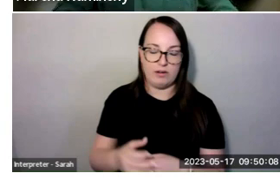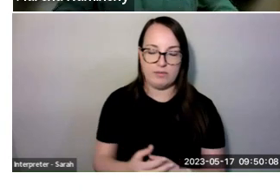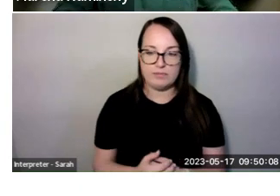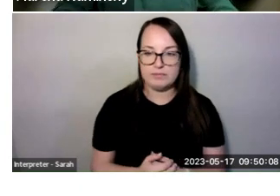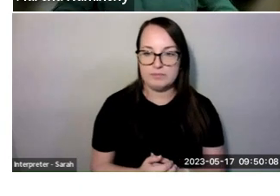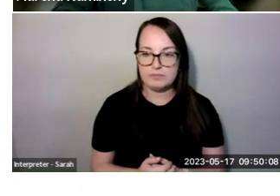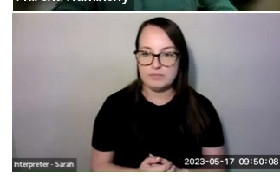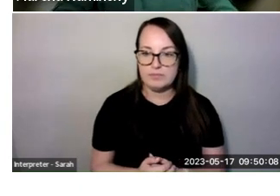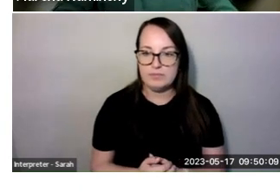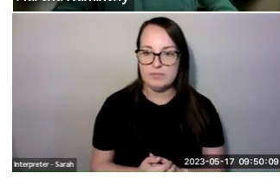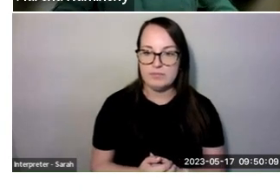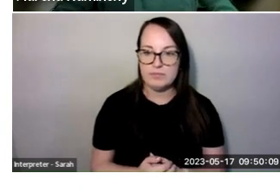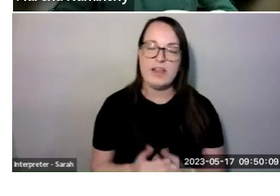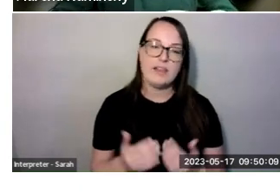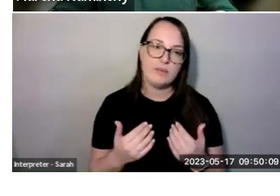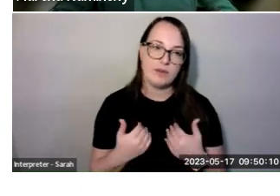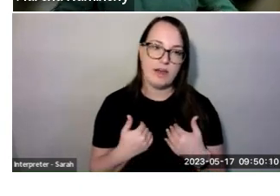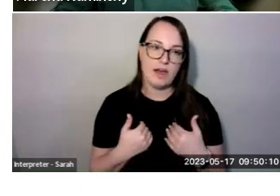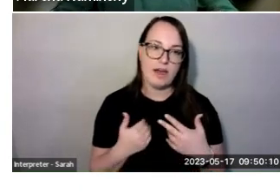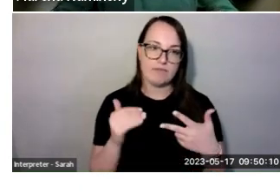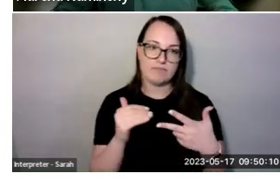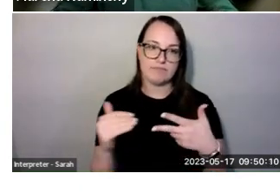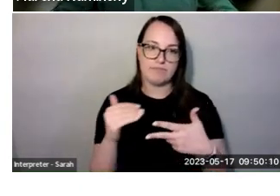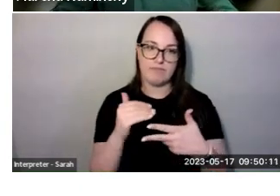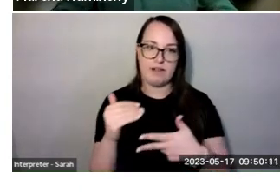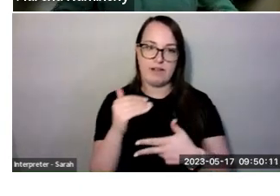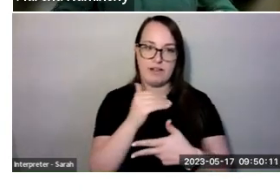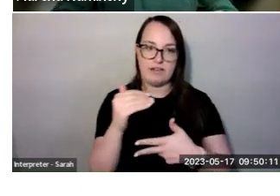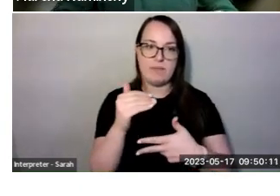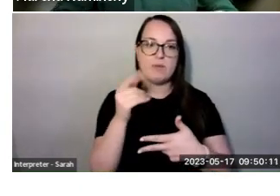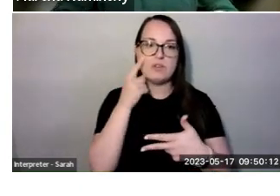fit. Like I mentioned before, certain